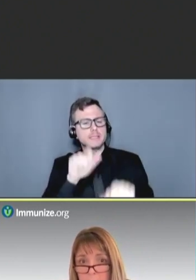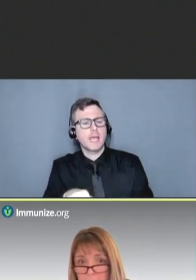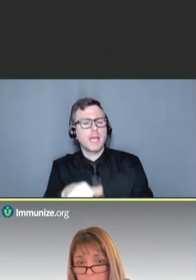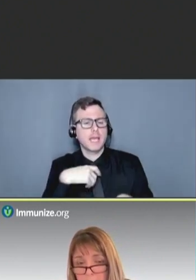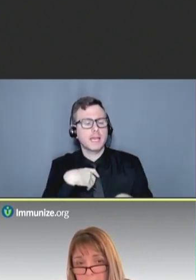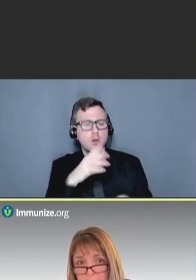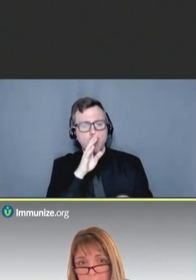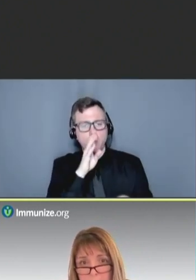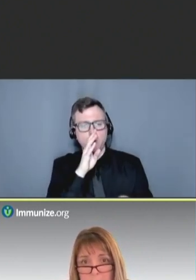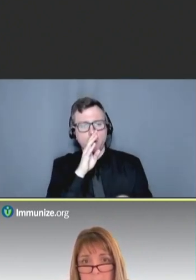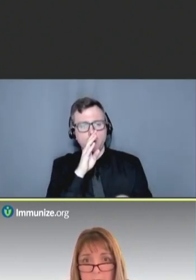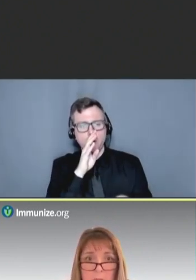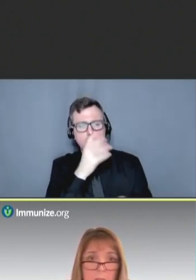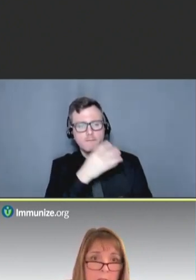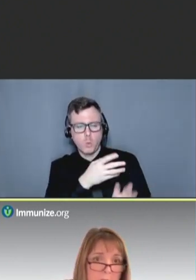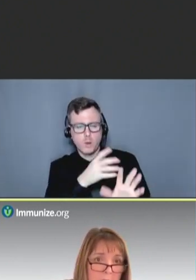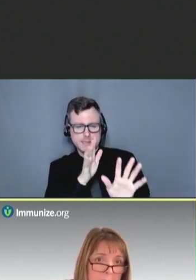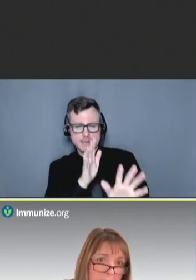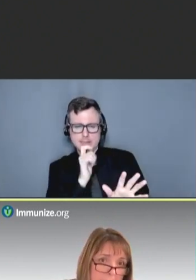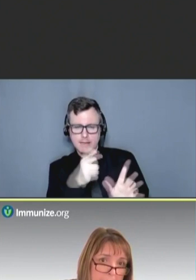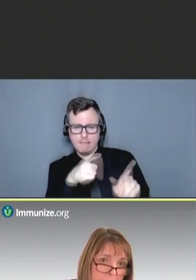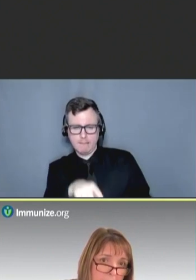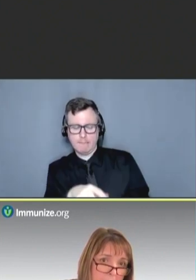errors.